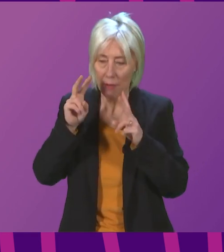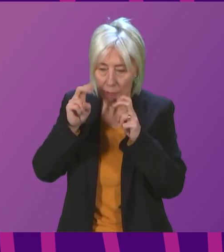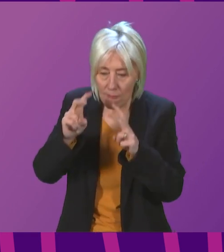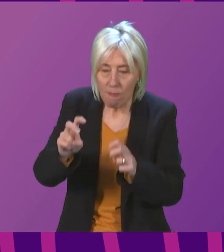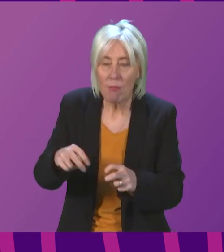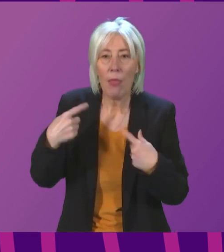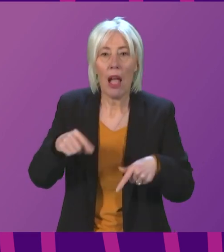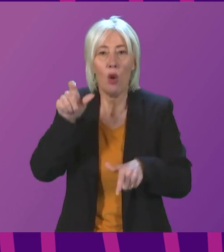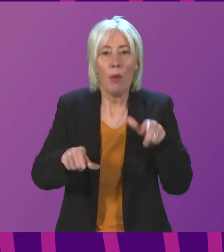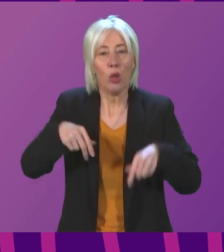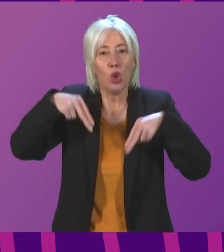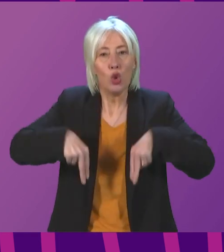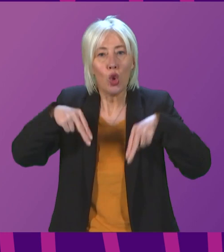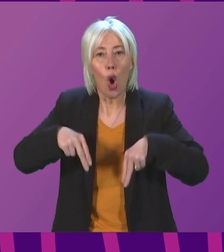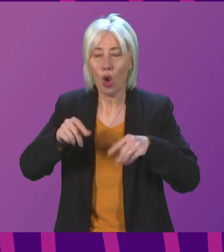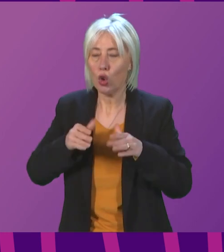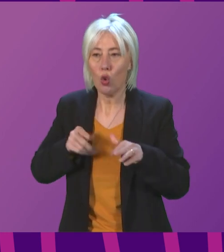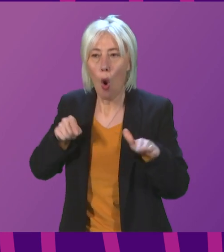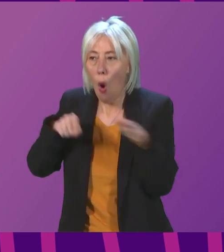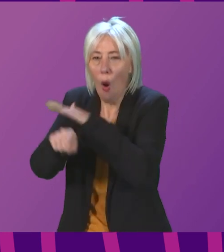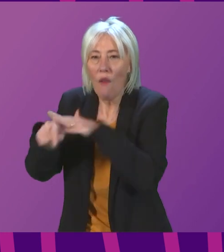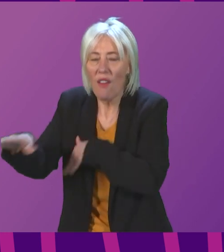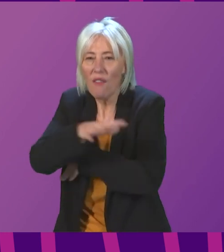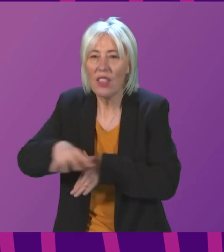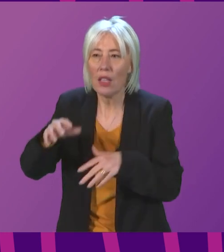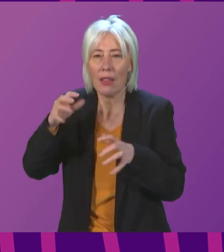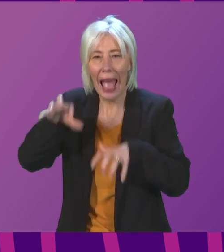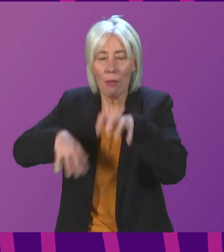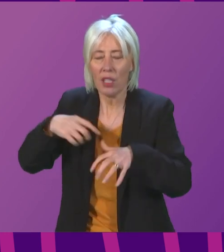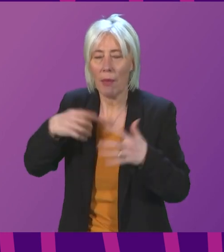dogs to worry, attack or kill livestock in Scotland’s countryside.